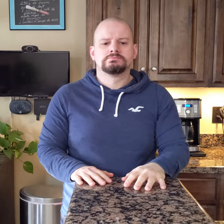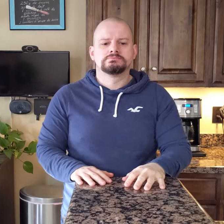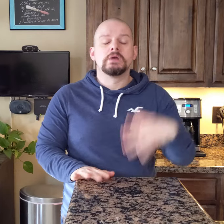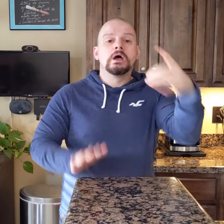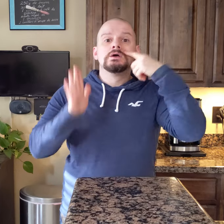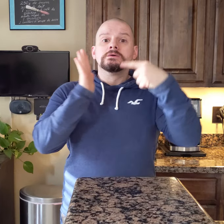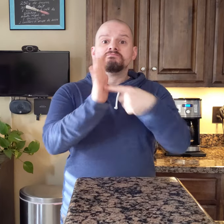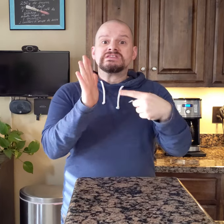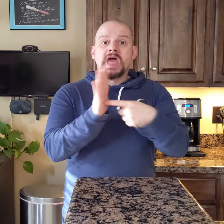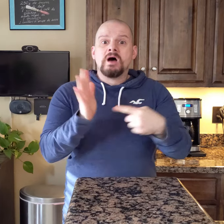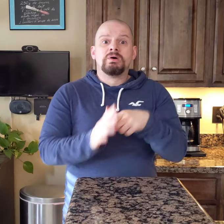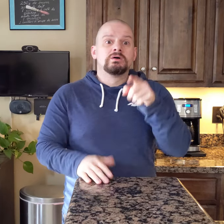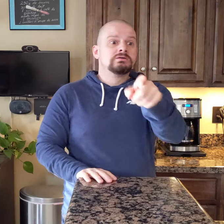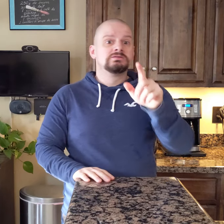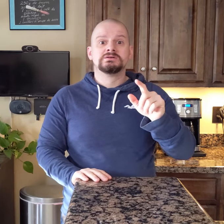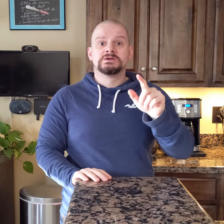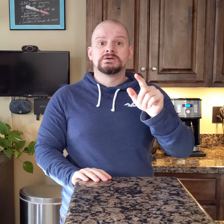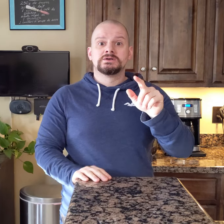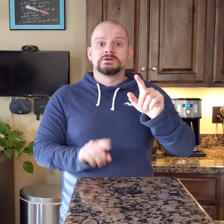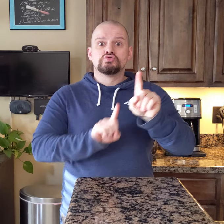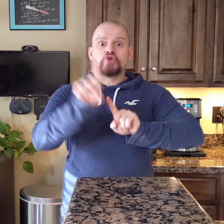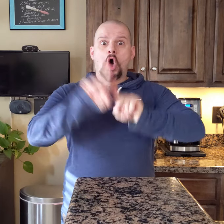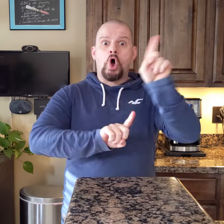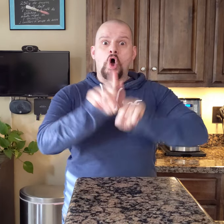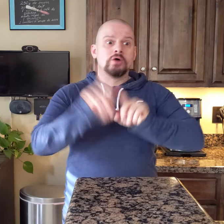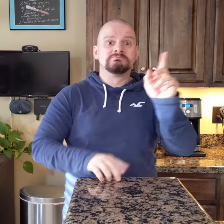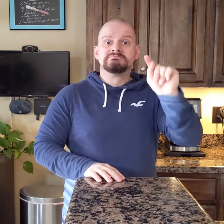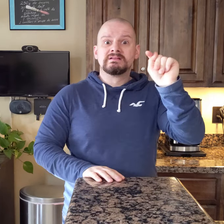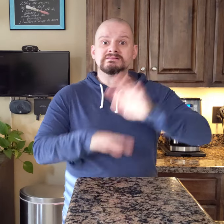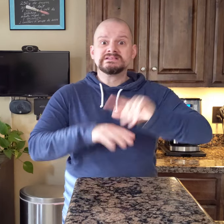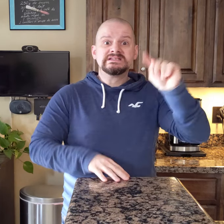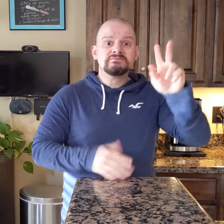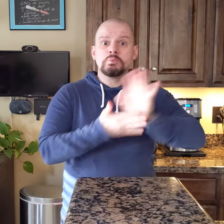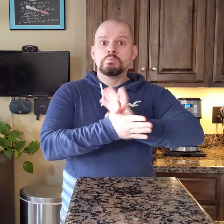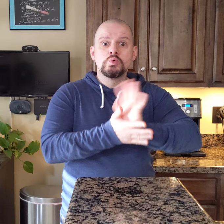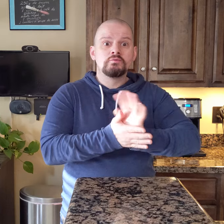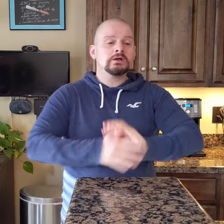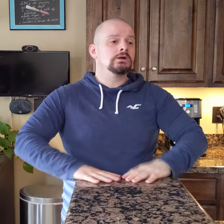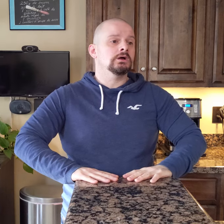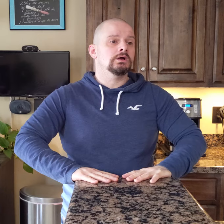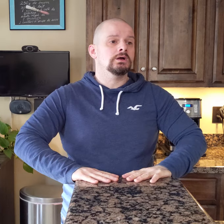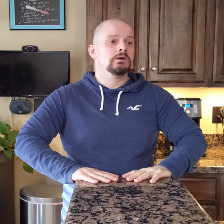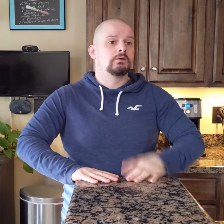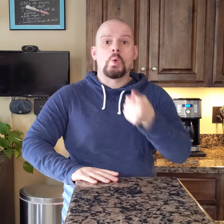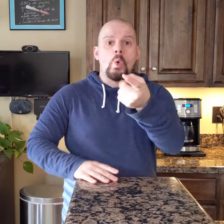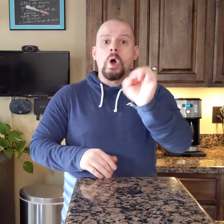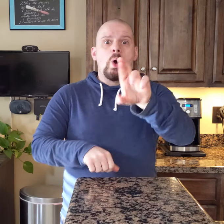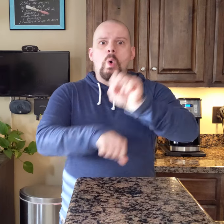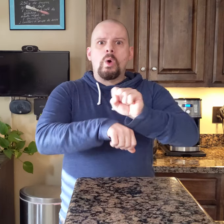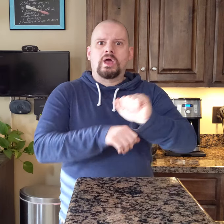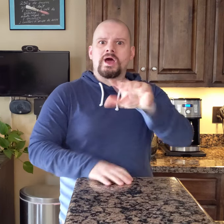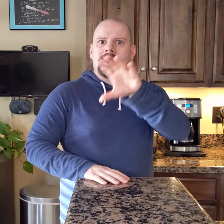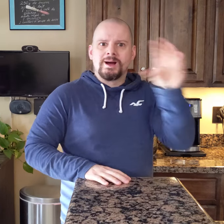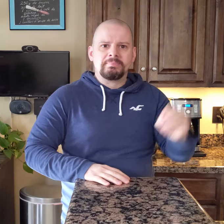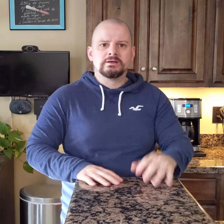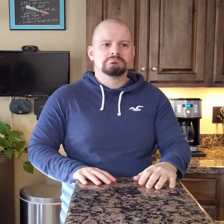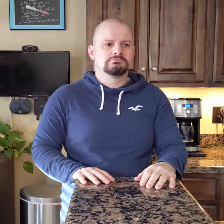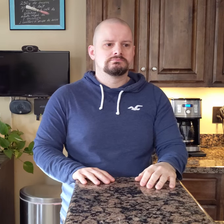For example, you're a TV or a movie star, or you work for a company,